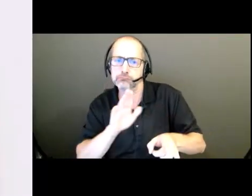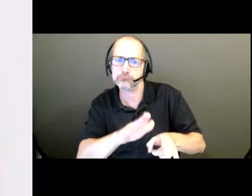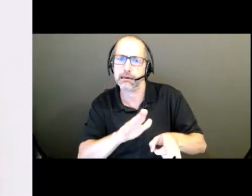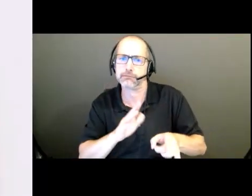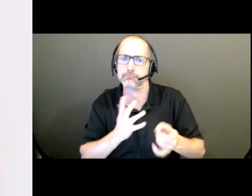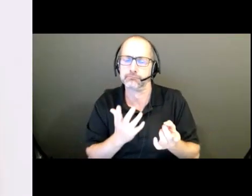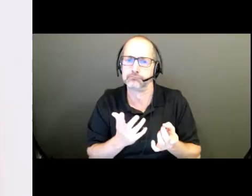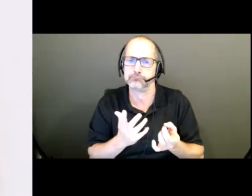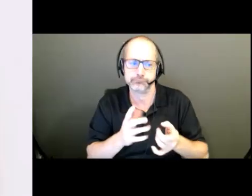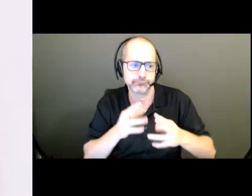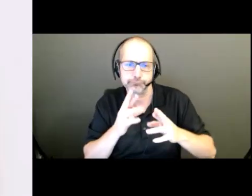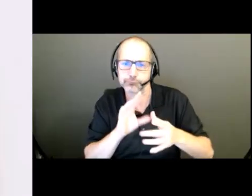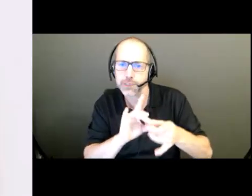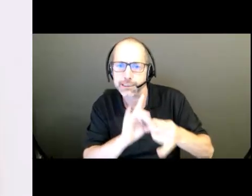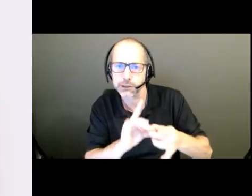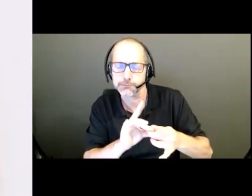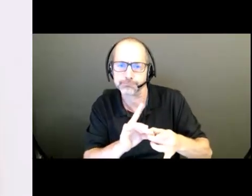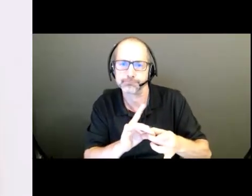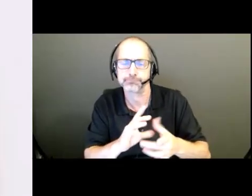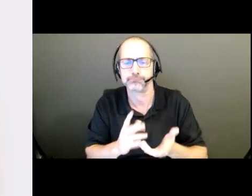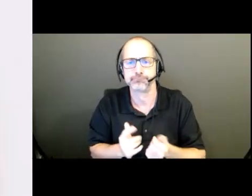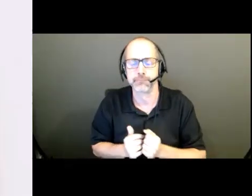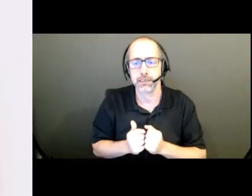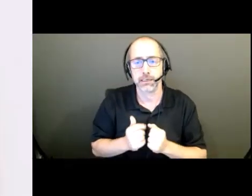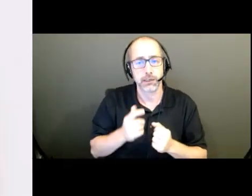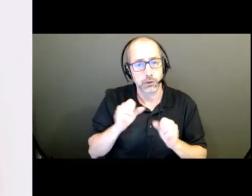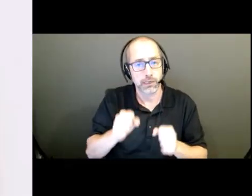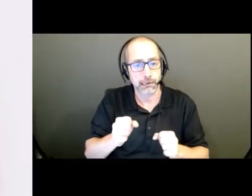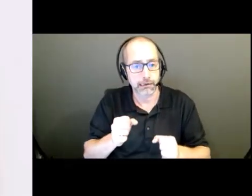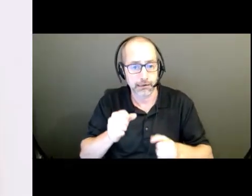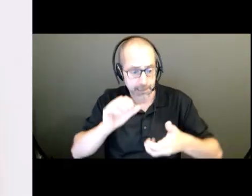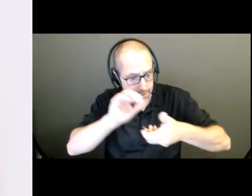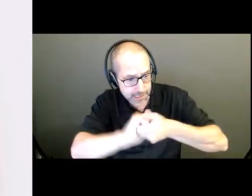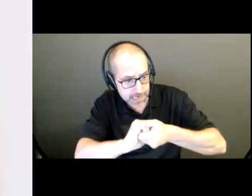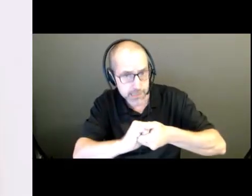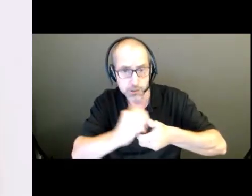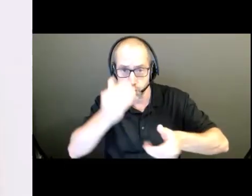This can be done through engagement, knowledge sharing, and like today, acknowledgement.